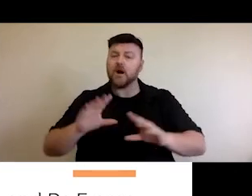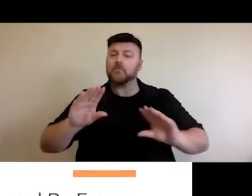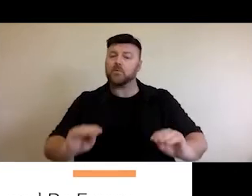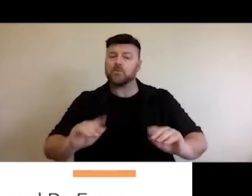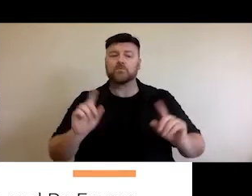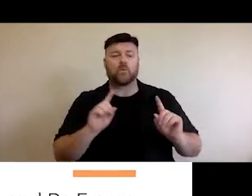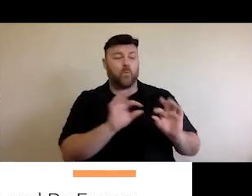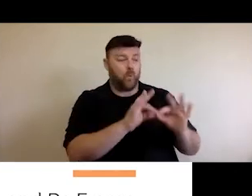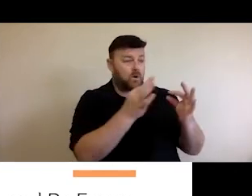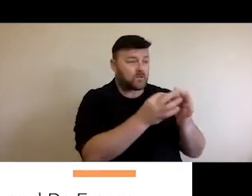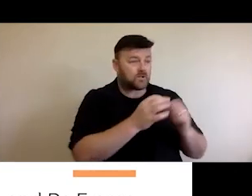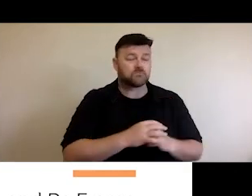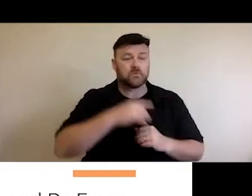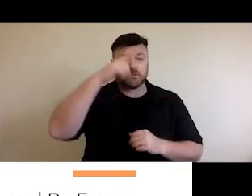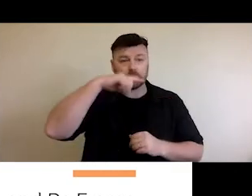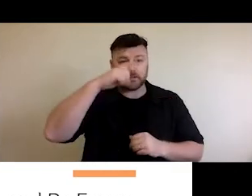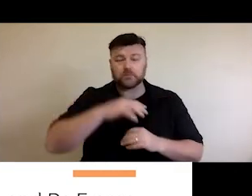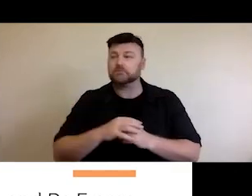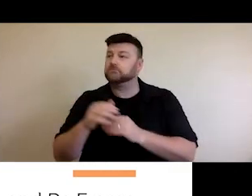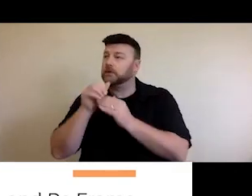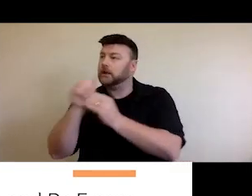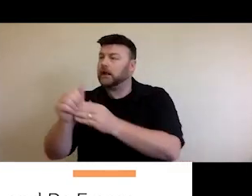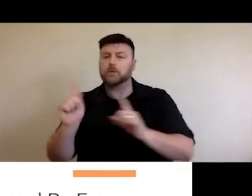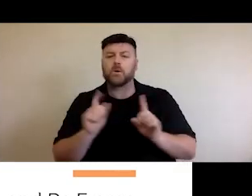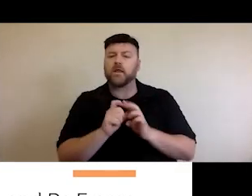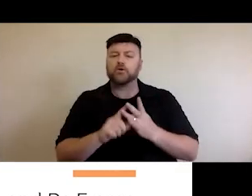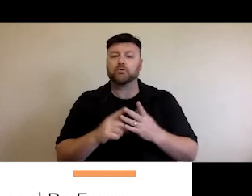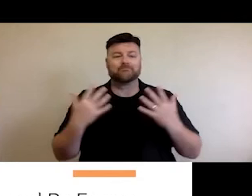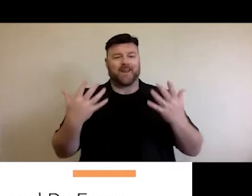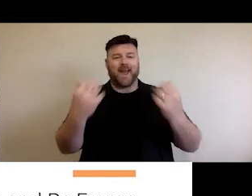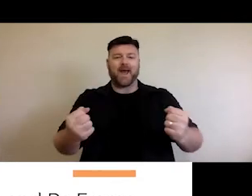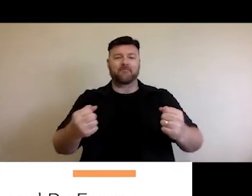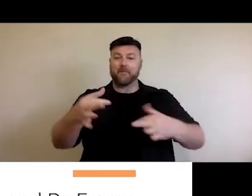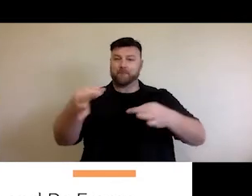often do is they set a plan, and - yes, you have to be a little bit